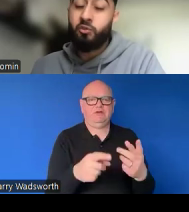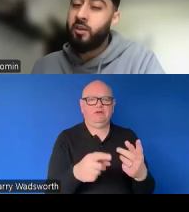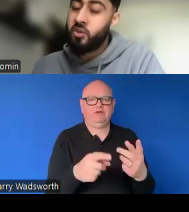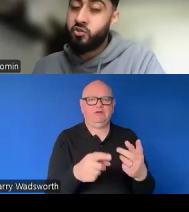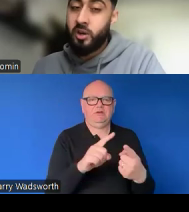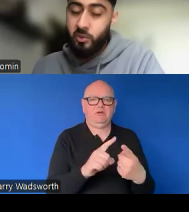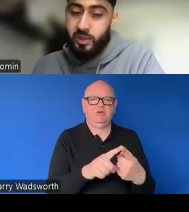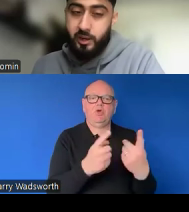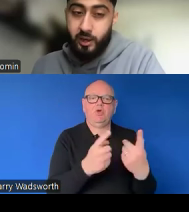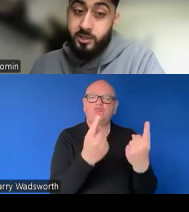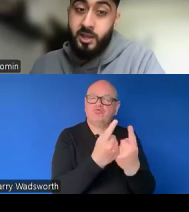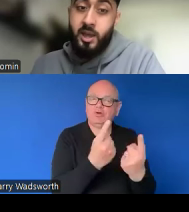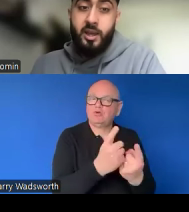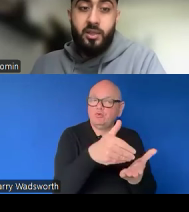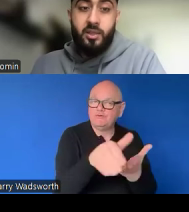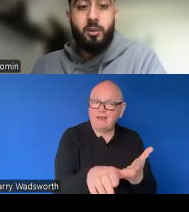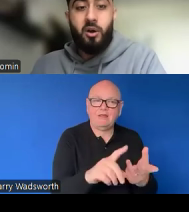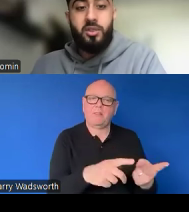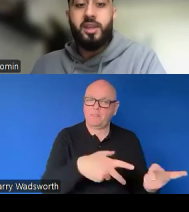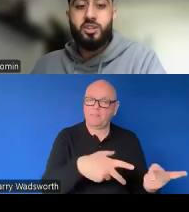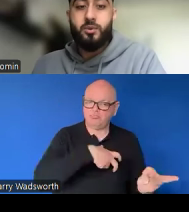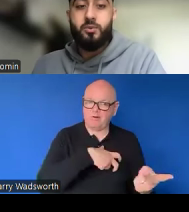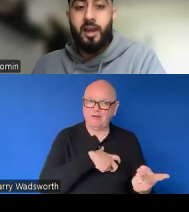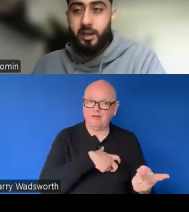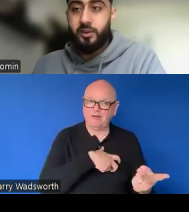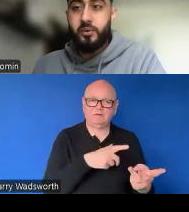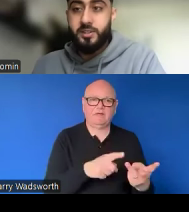If you're ever struggling with headlines, think about these three categories.